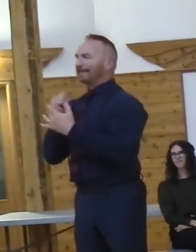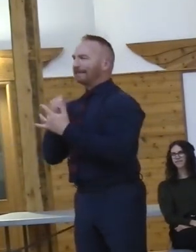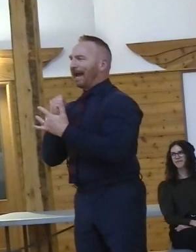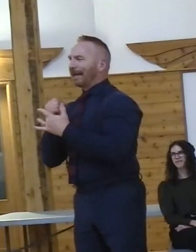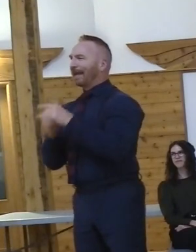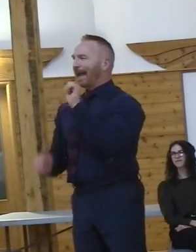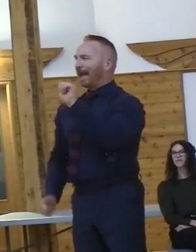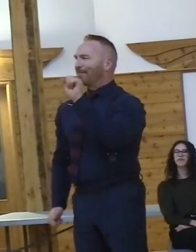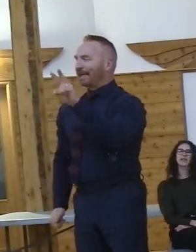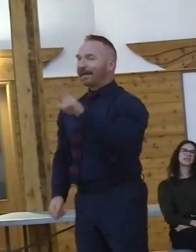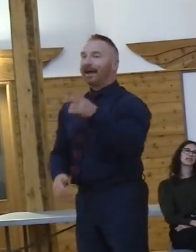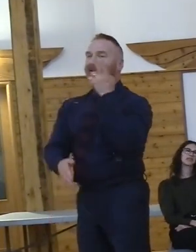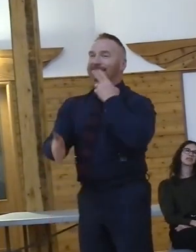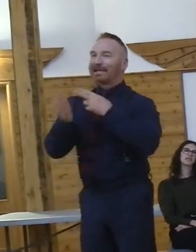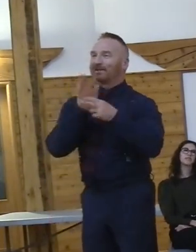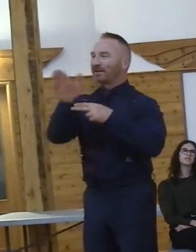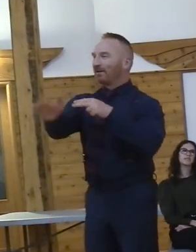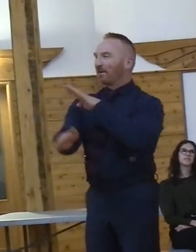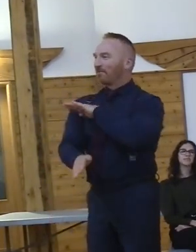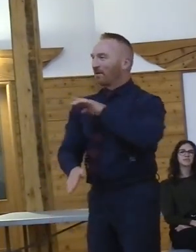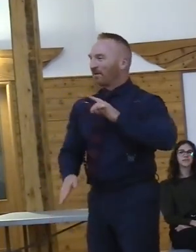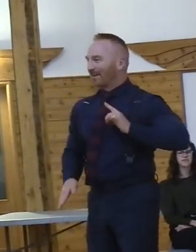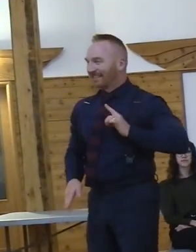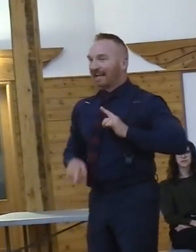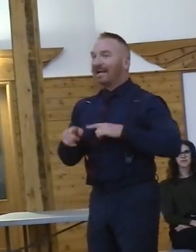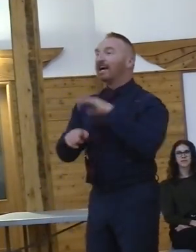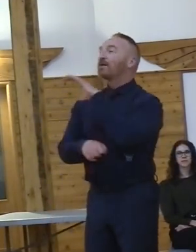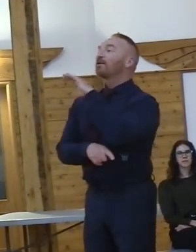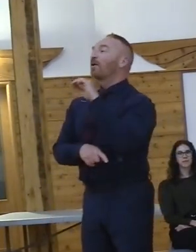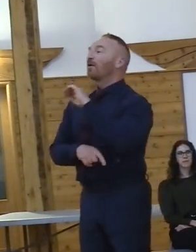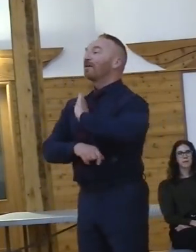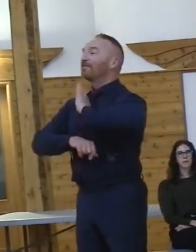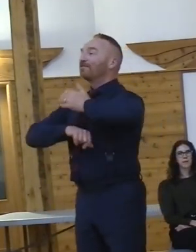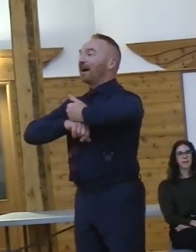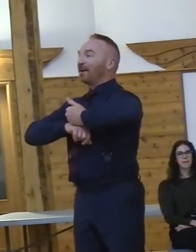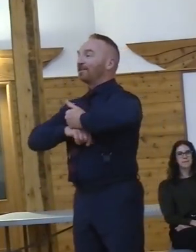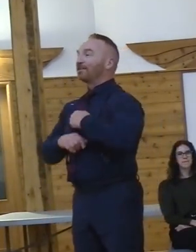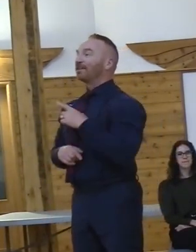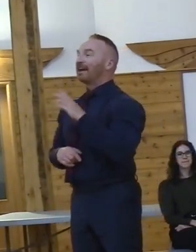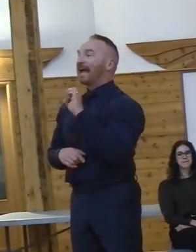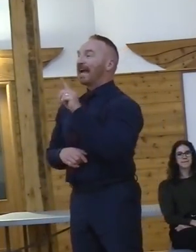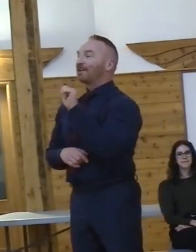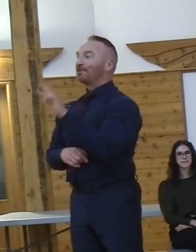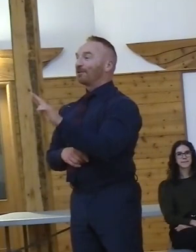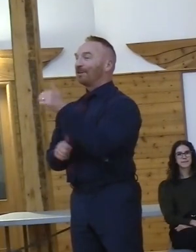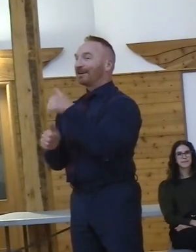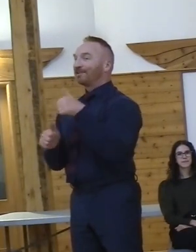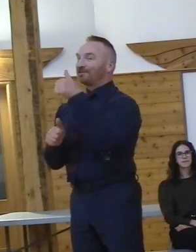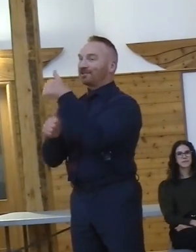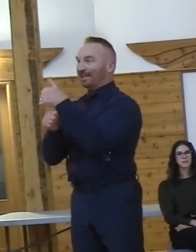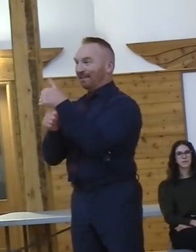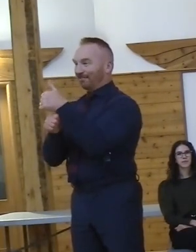the secretary of our board and the co-founder and editor-in-chief of Indians.com.